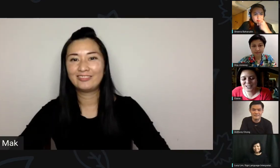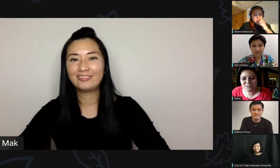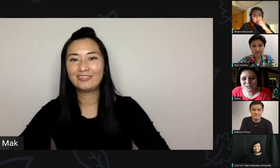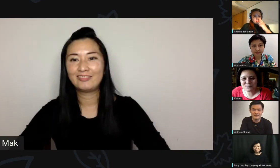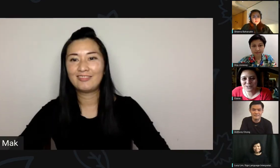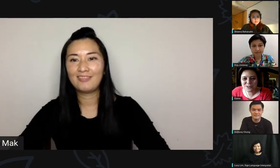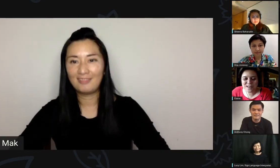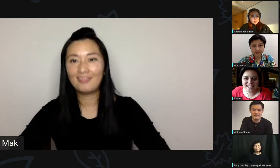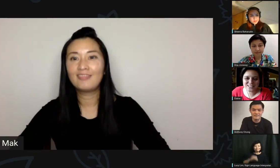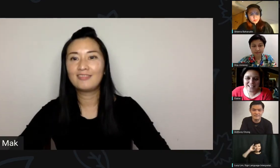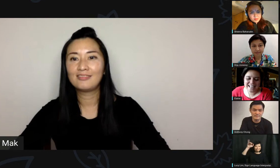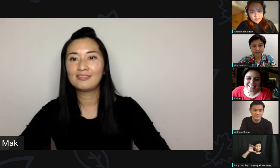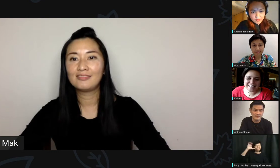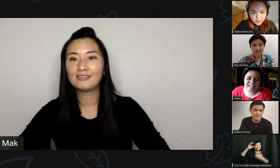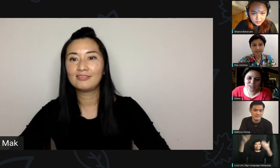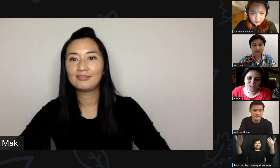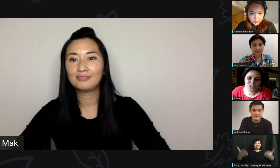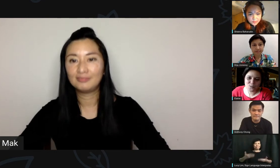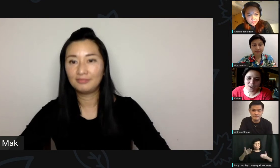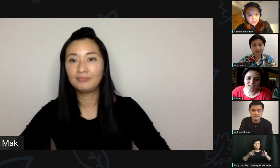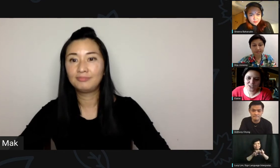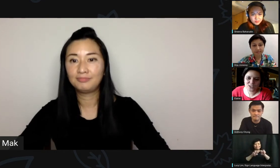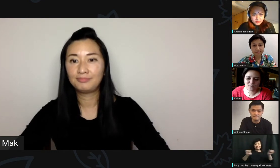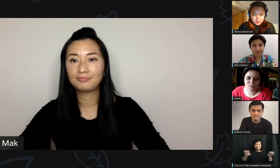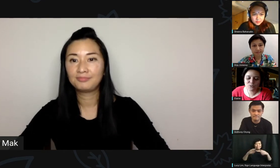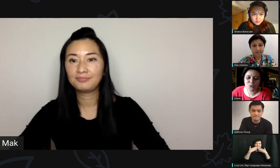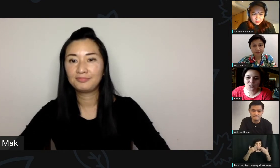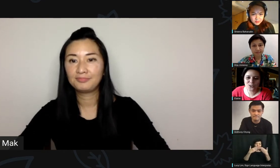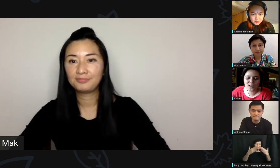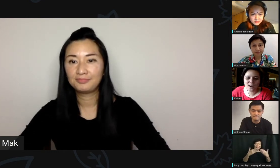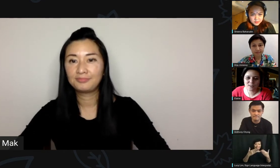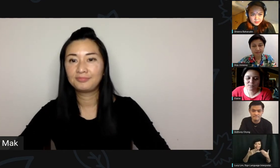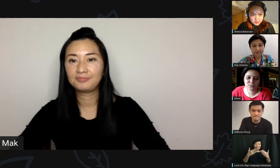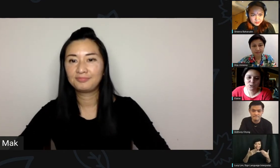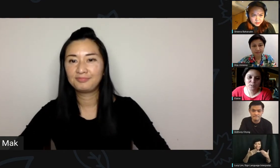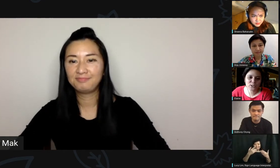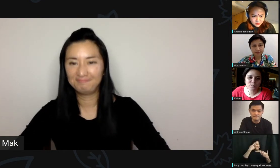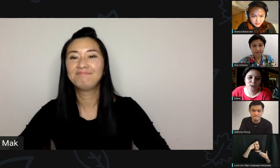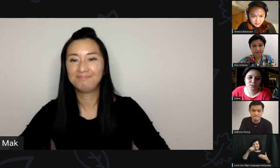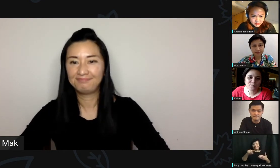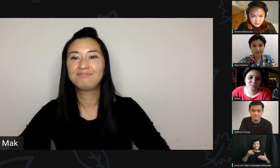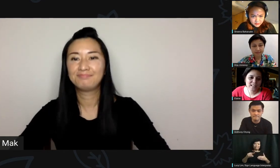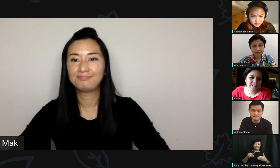Jessica, welcome to our panel and thank you so much for performing your poem.